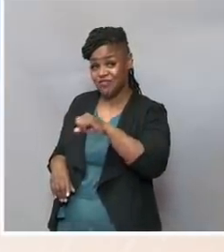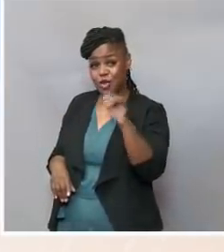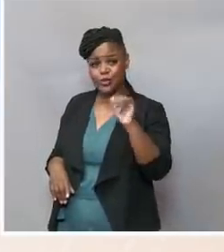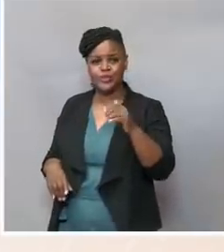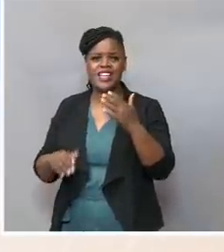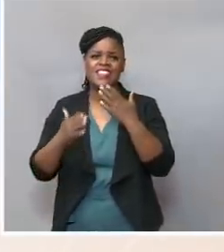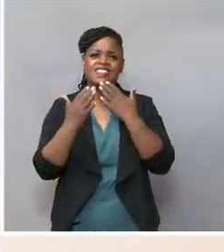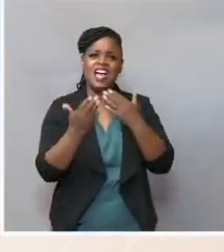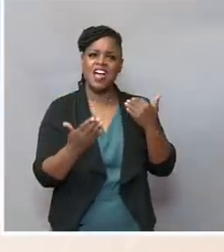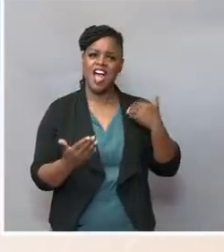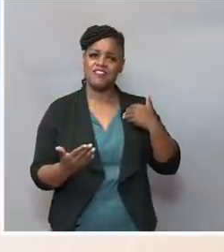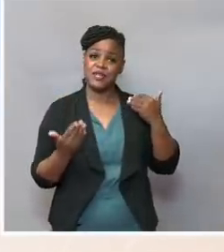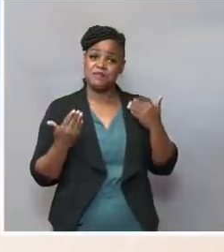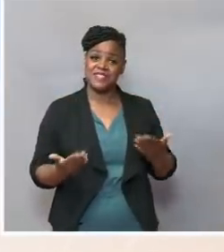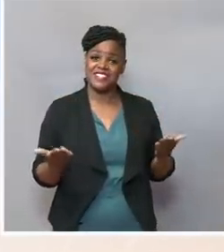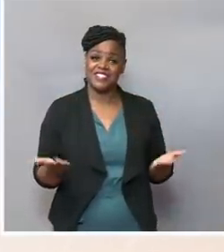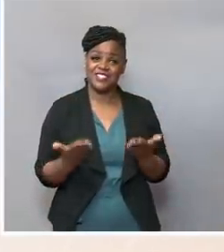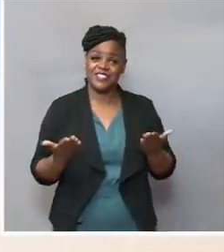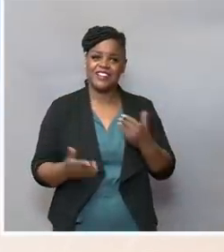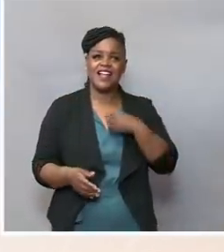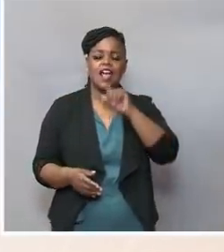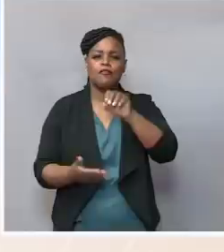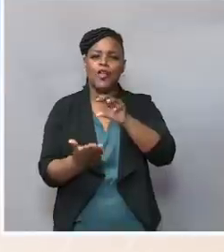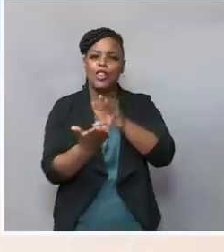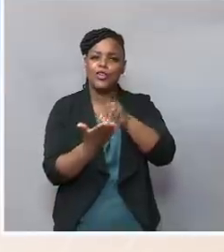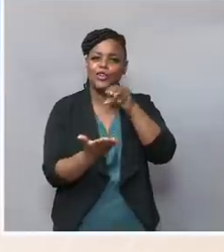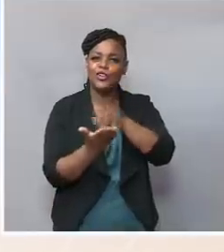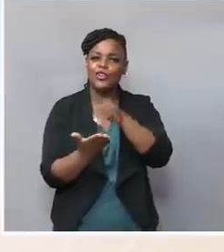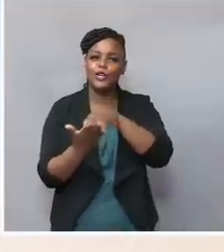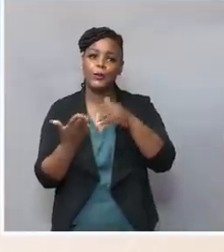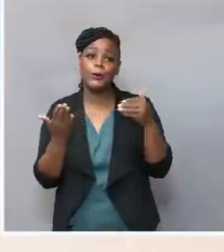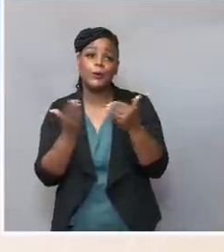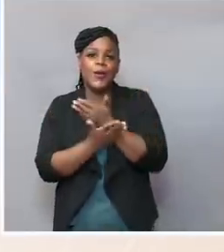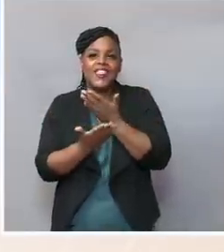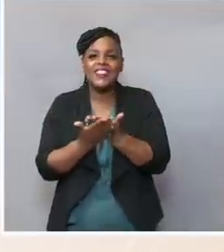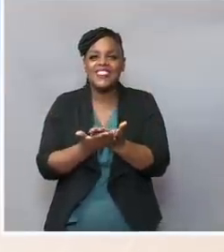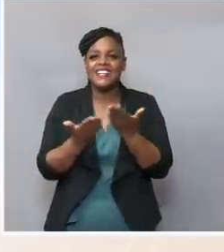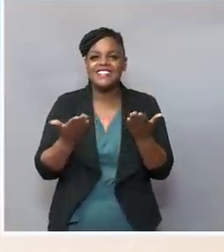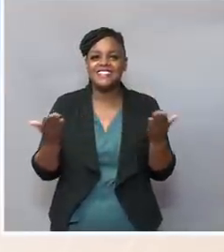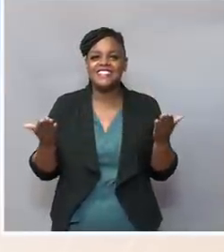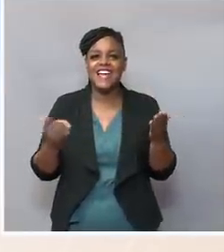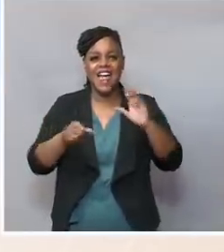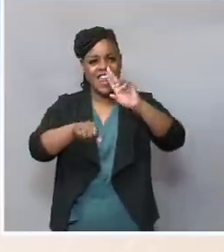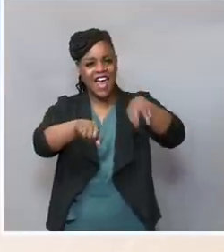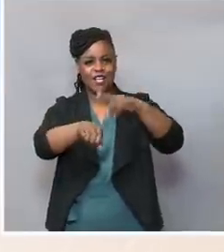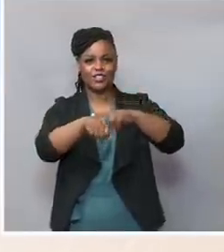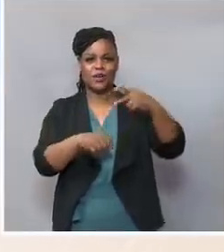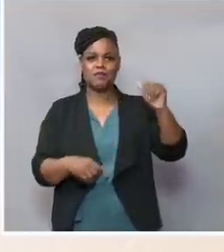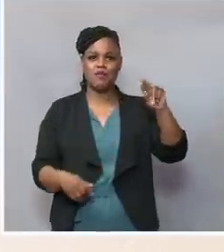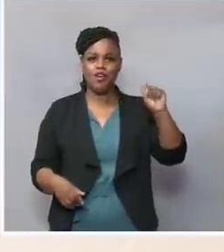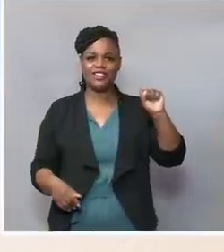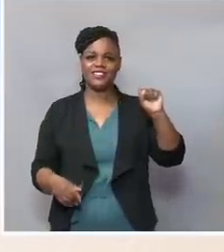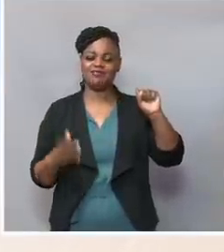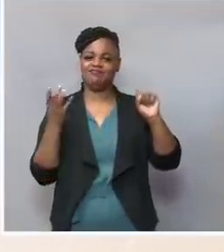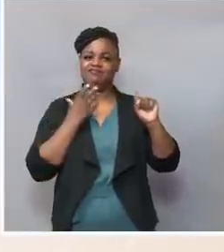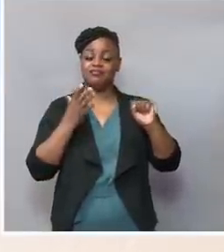I love learning about, you know, national parks and the stories and the new sites. It's just really great.